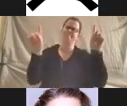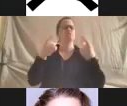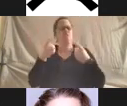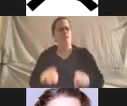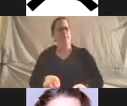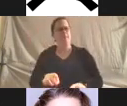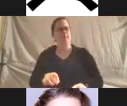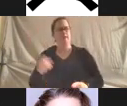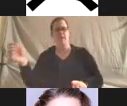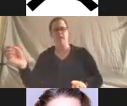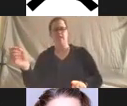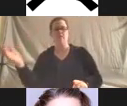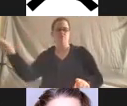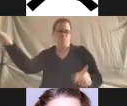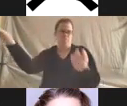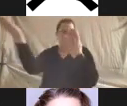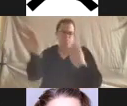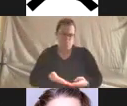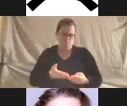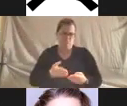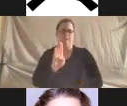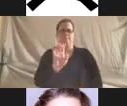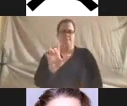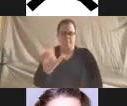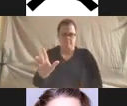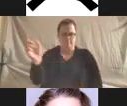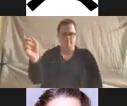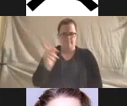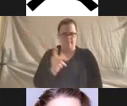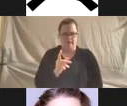back in a following legislative session.